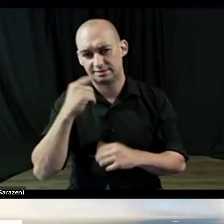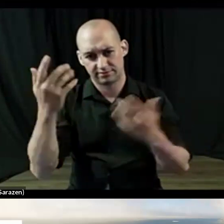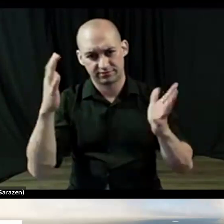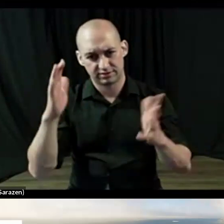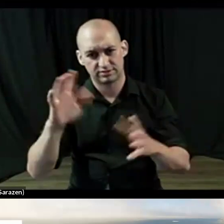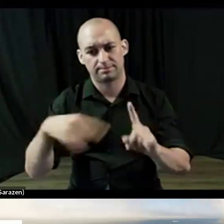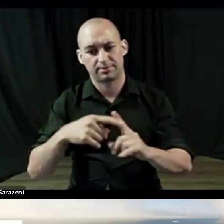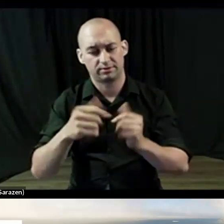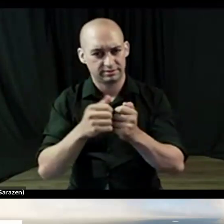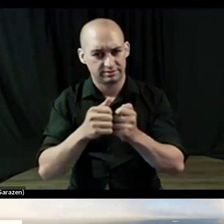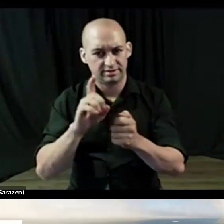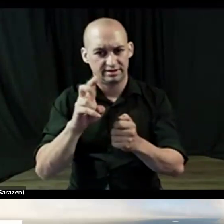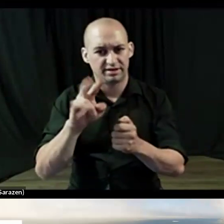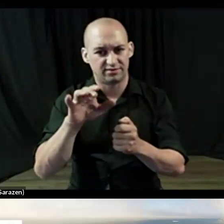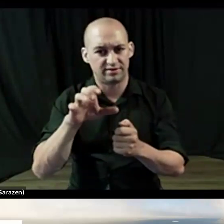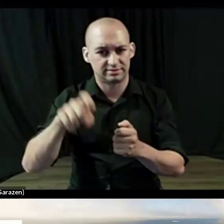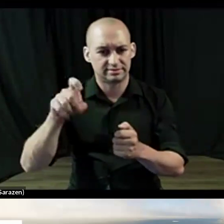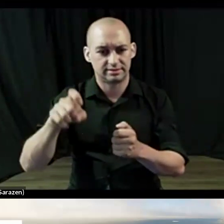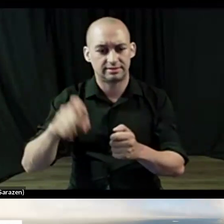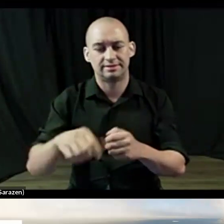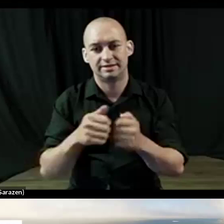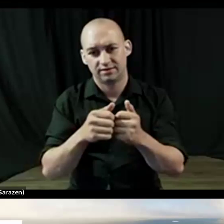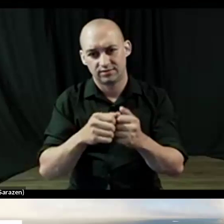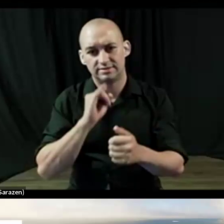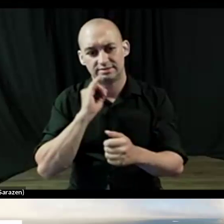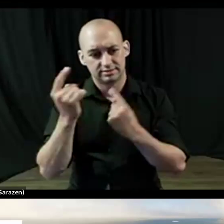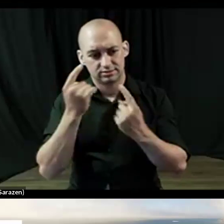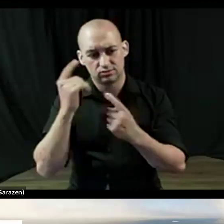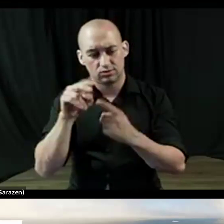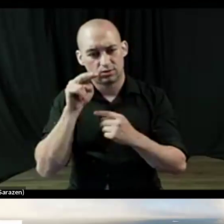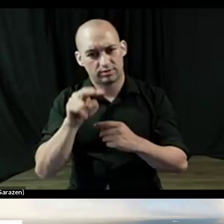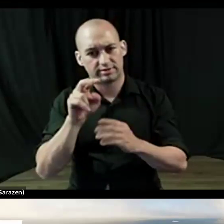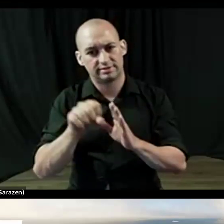and so devices are a consideration. I mean, looking at the State Digital Equity Plan,